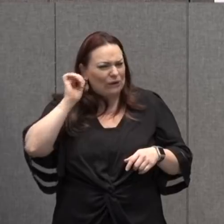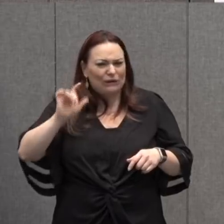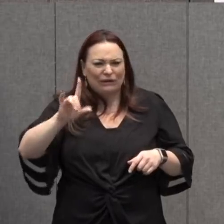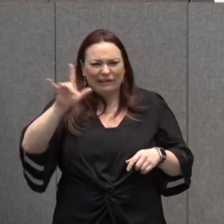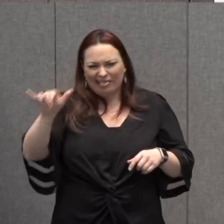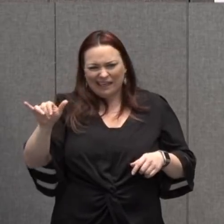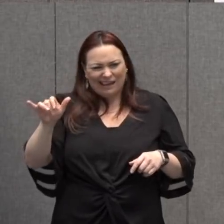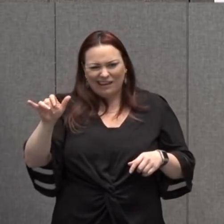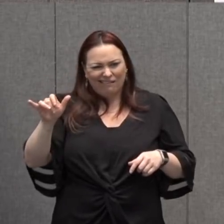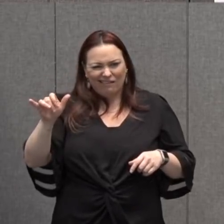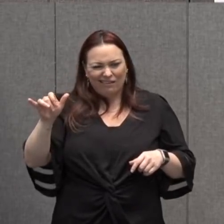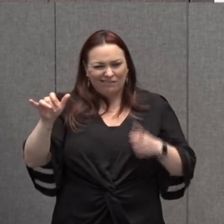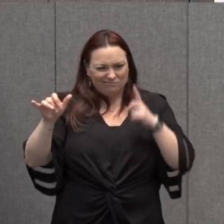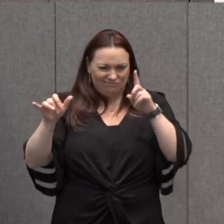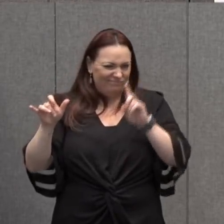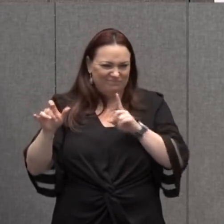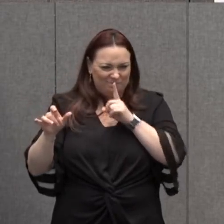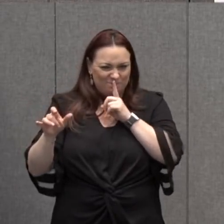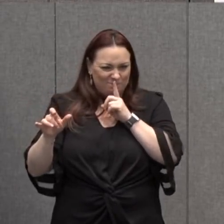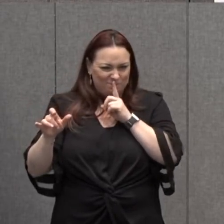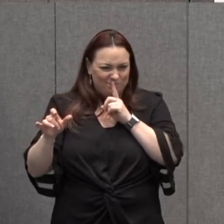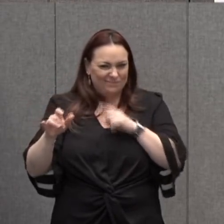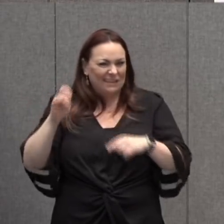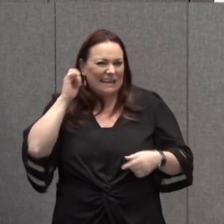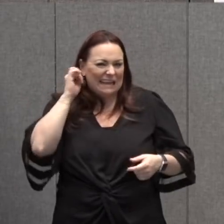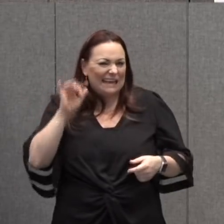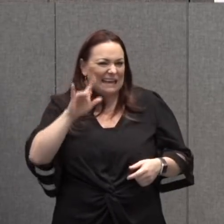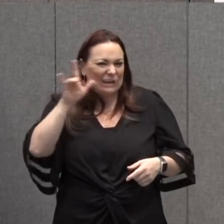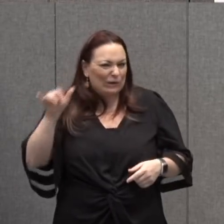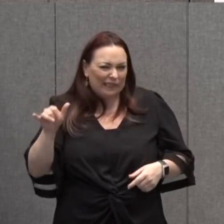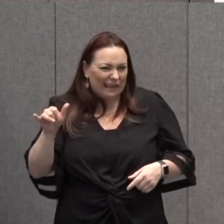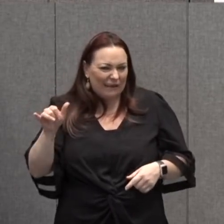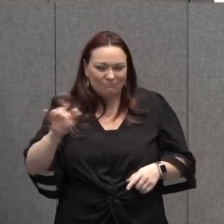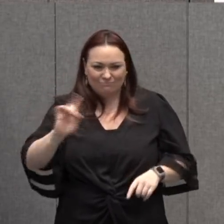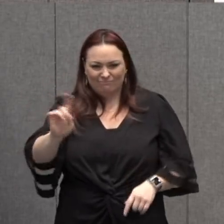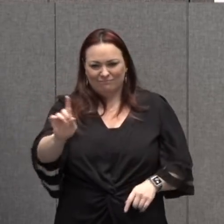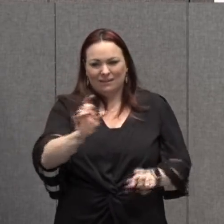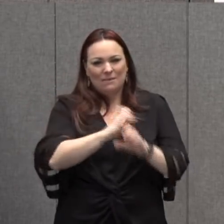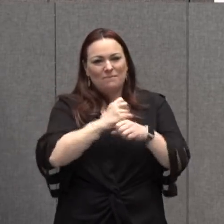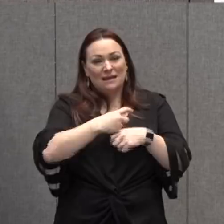So that wouldn't make sense if I came to it in a story, ear-ly. But if I read the rest of the sentence,